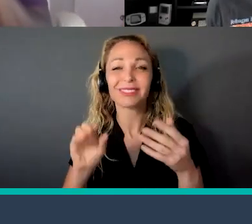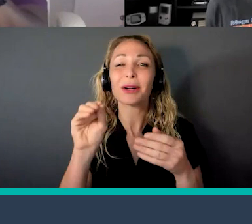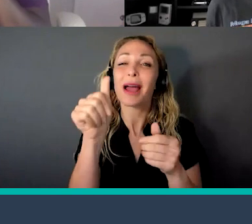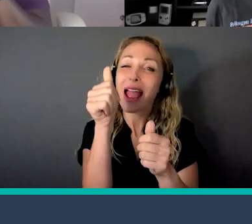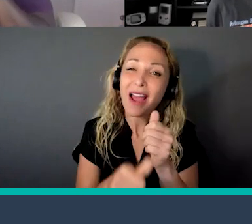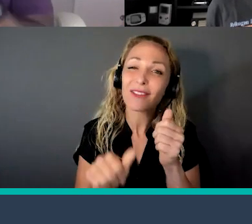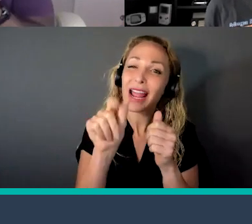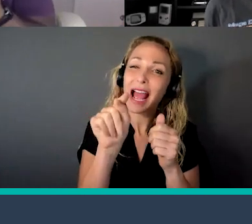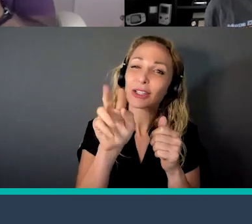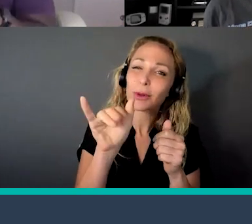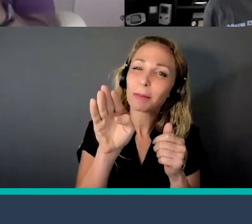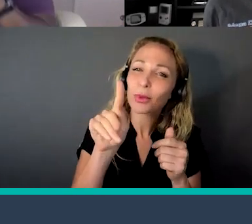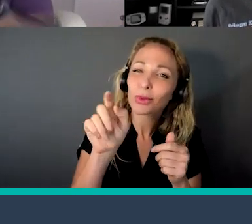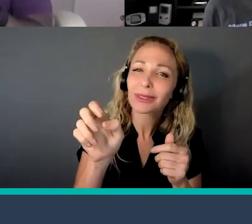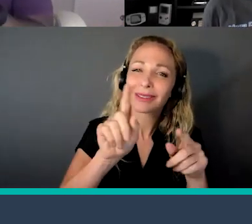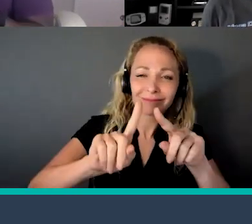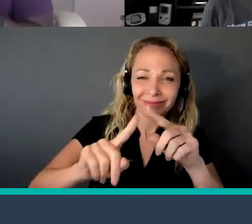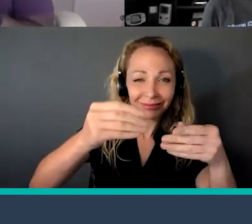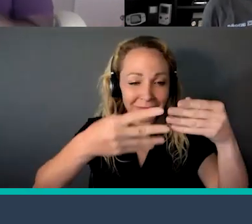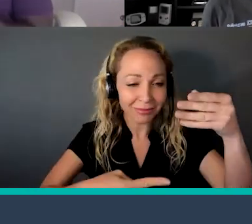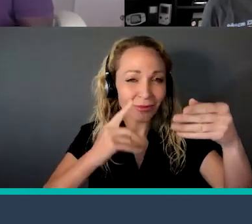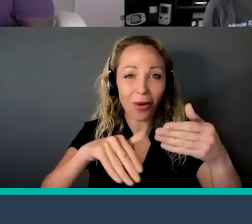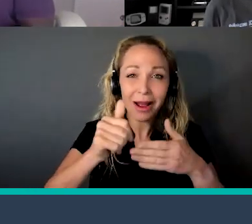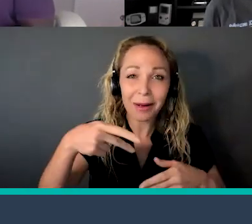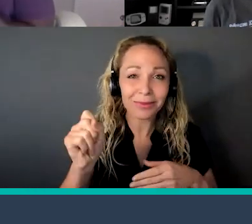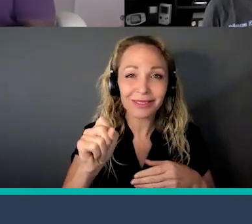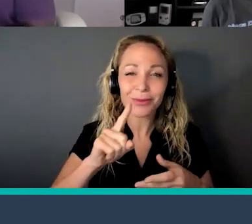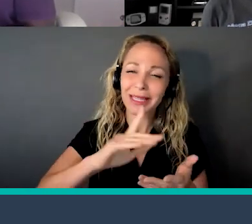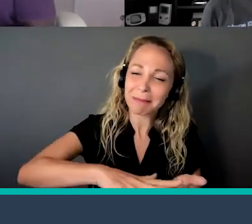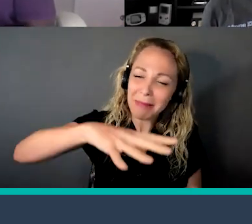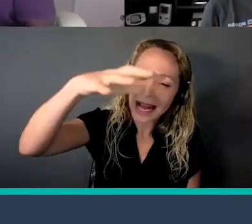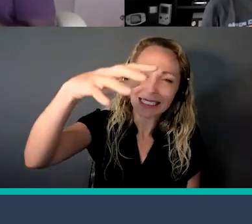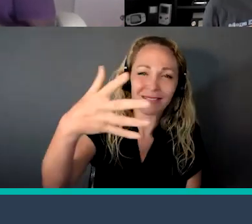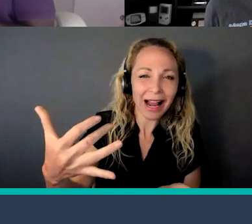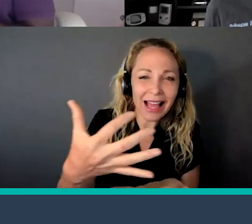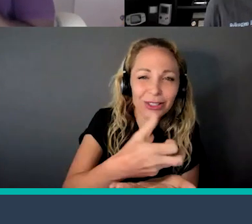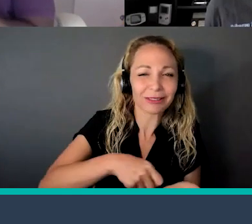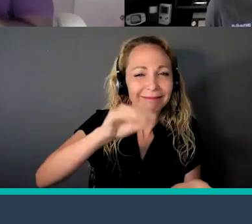EVERY ATTRIBUTE OF OUR APPS ARE THESE MASSIVE